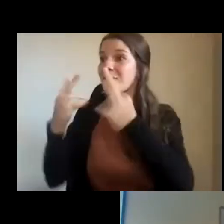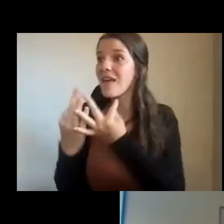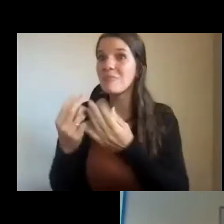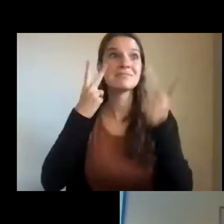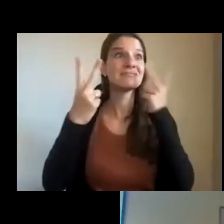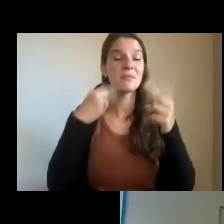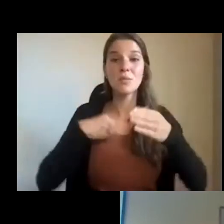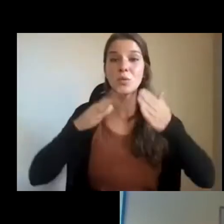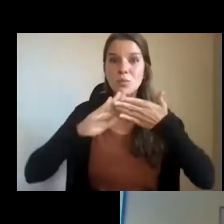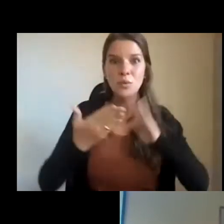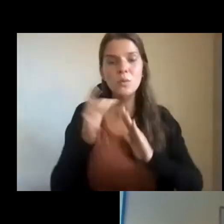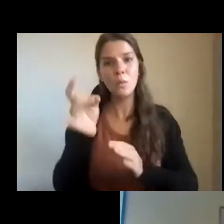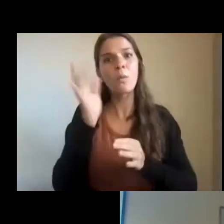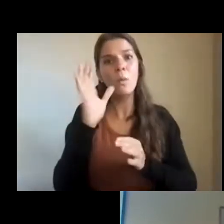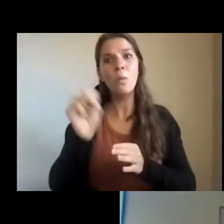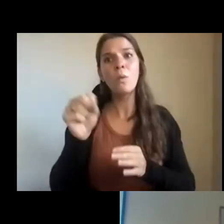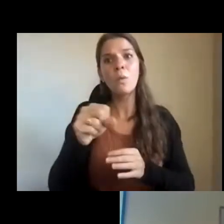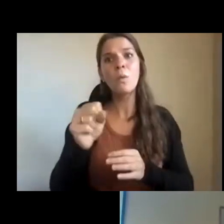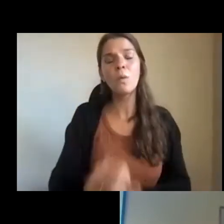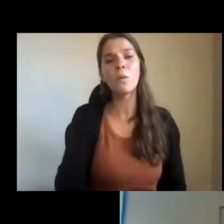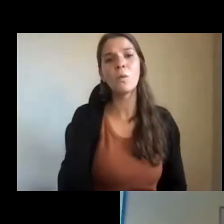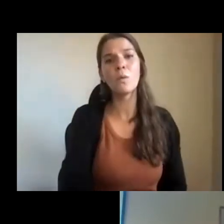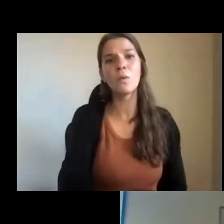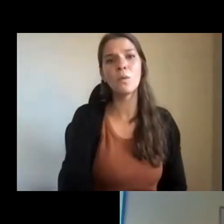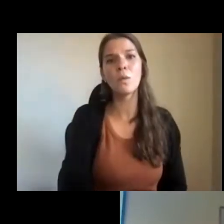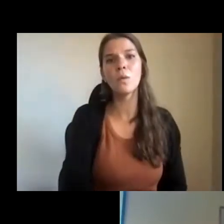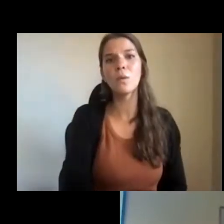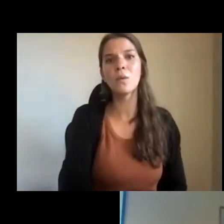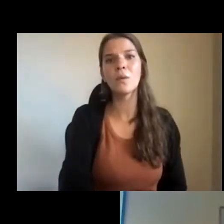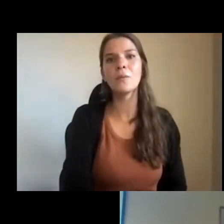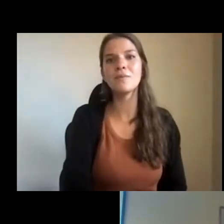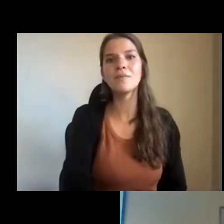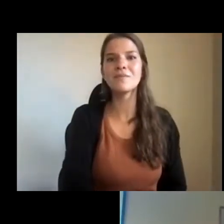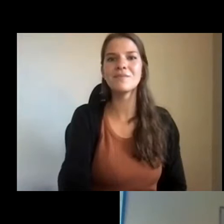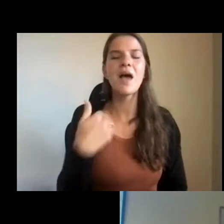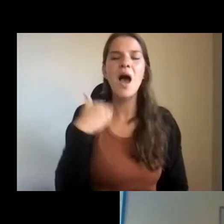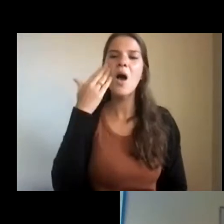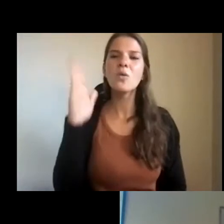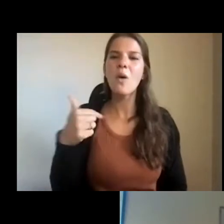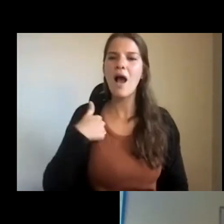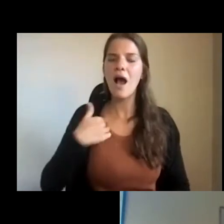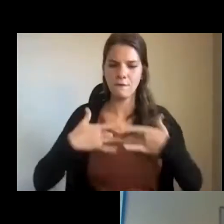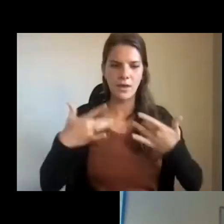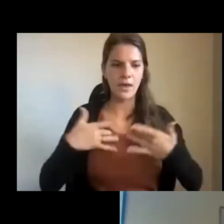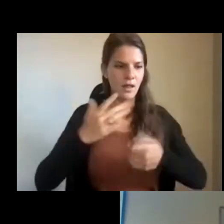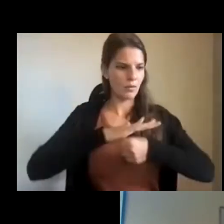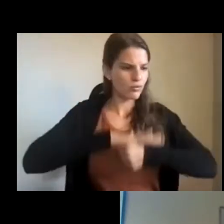I know I'm feeling the pressure and the complexity of what people